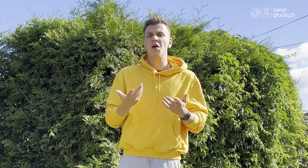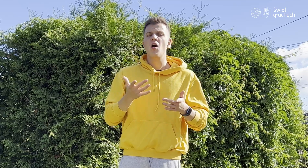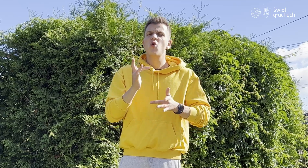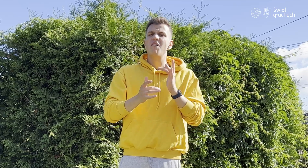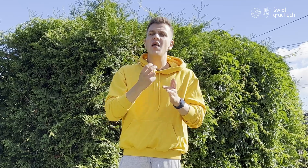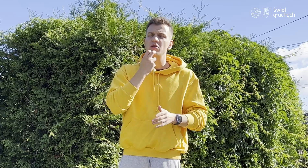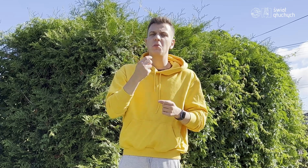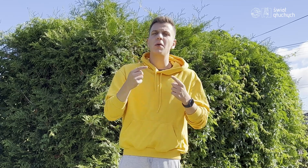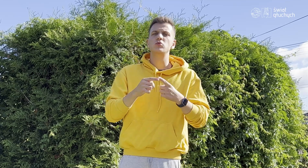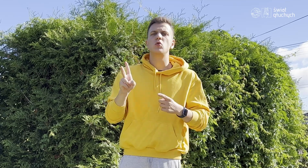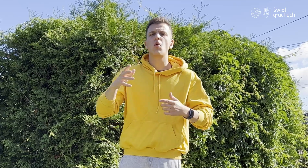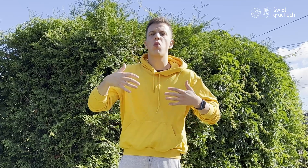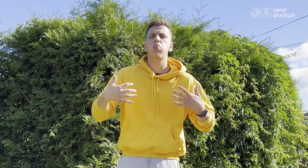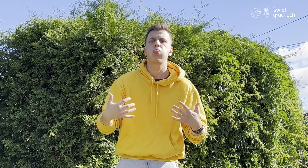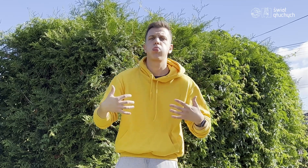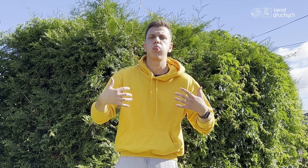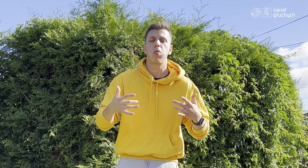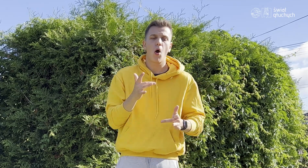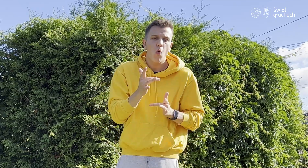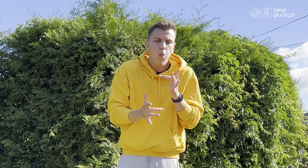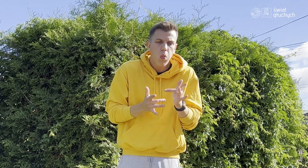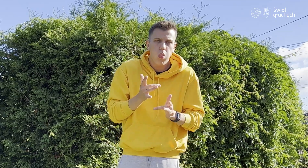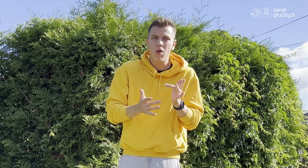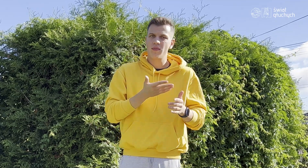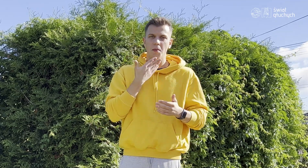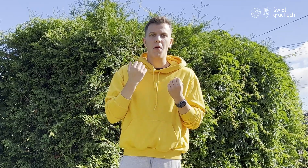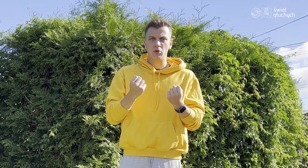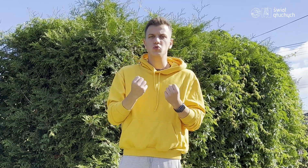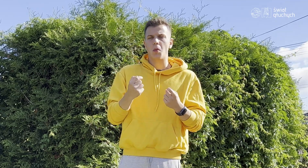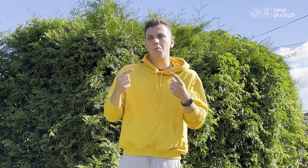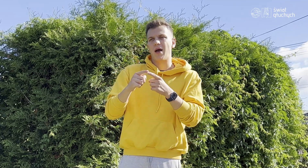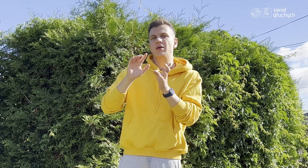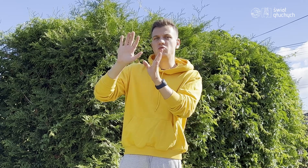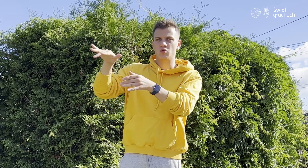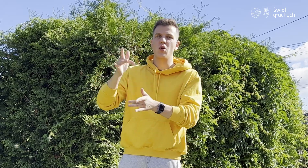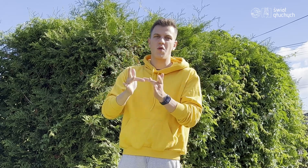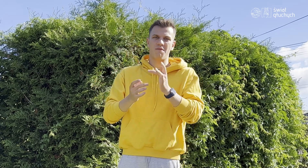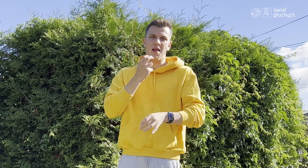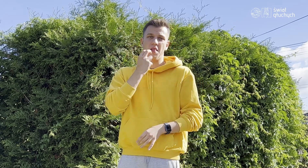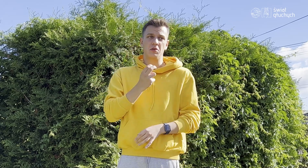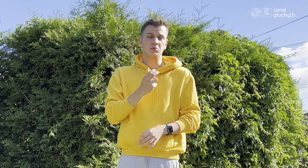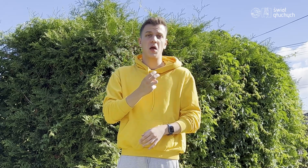they are for fat people who do not have the strength to pedal.